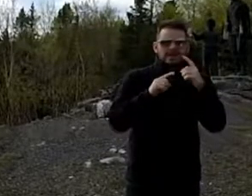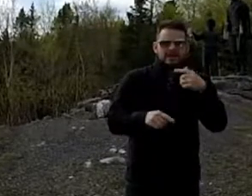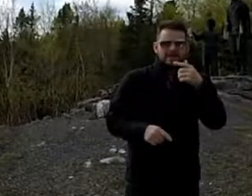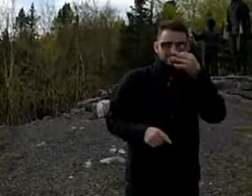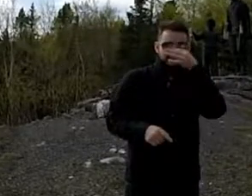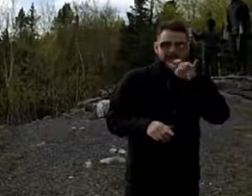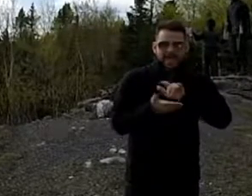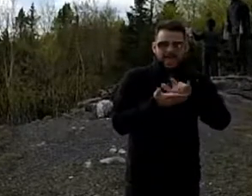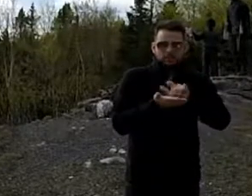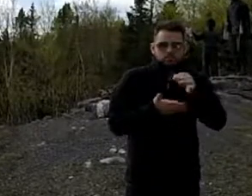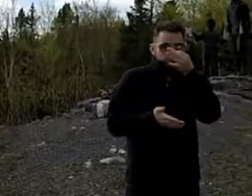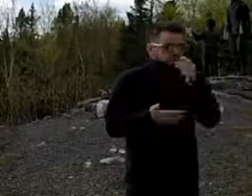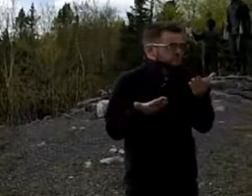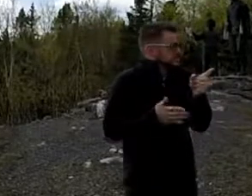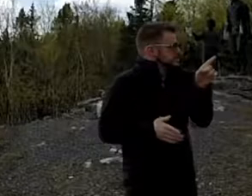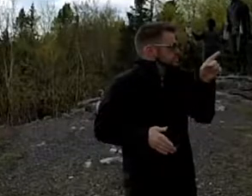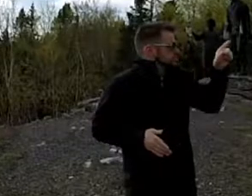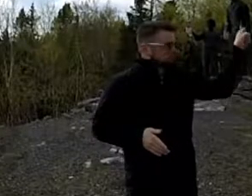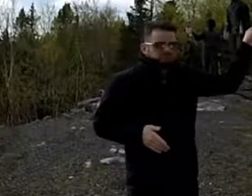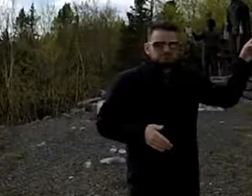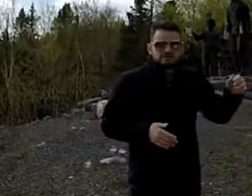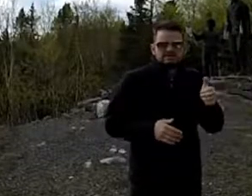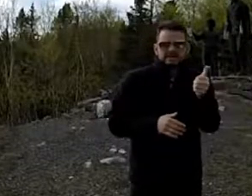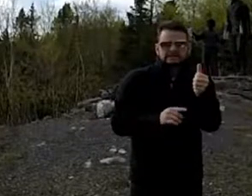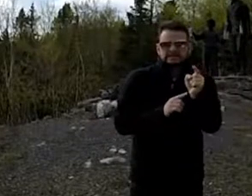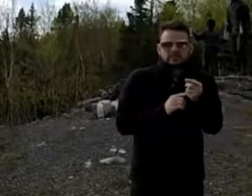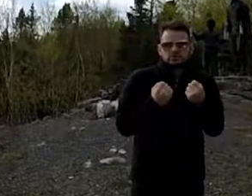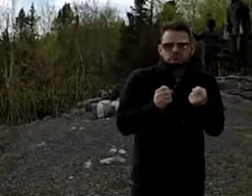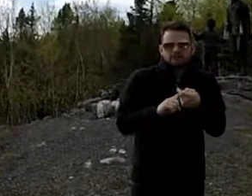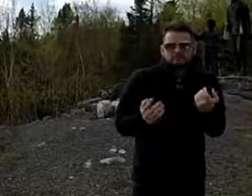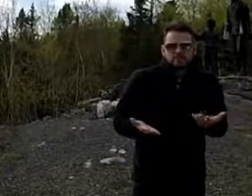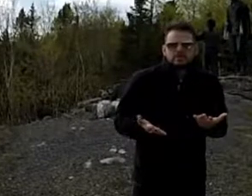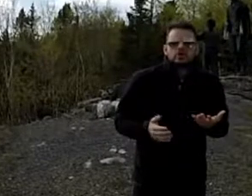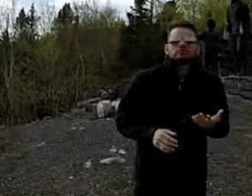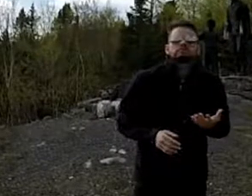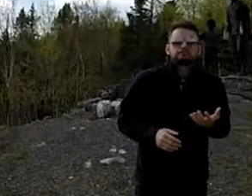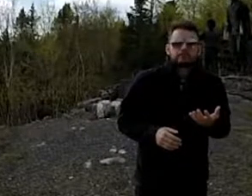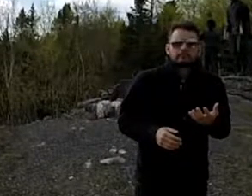The airport is right near which is only ten minutes of driving from here.